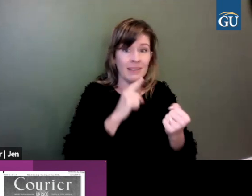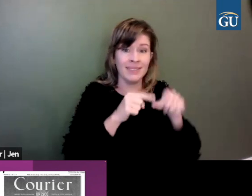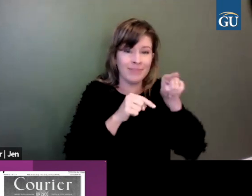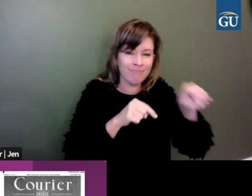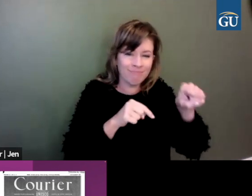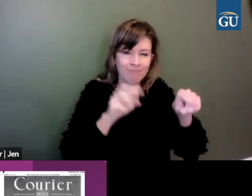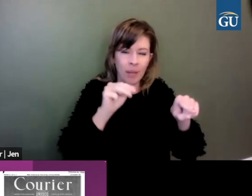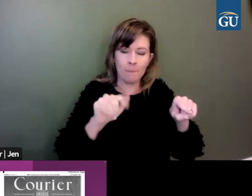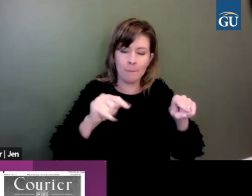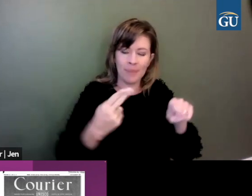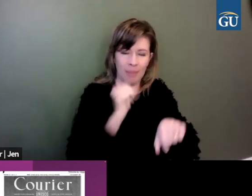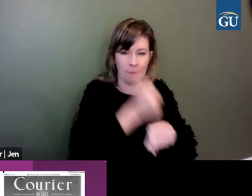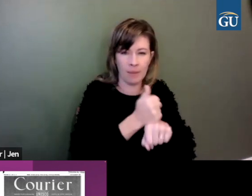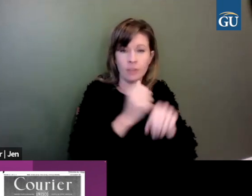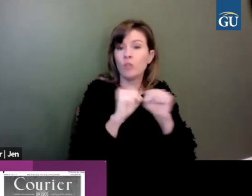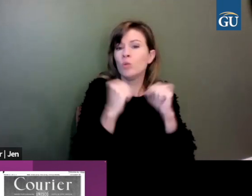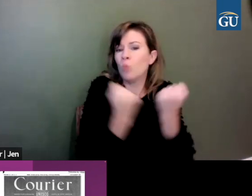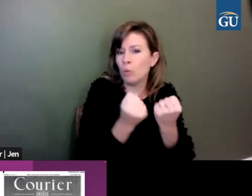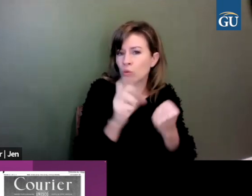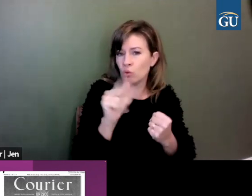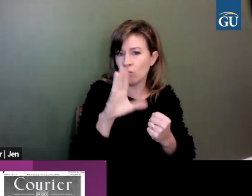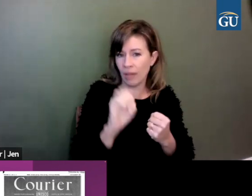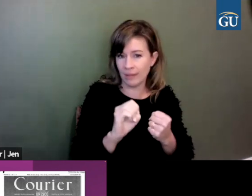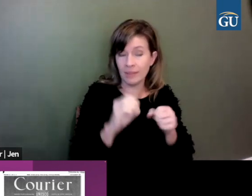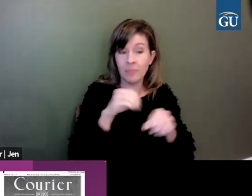" this social race. And the social race is what's